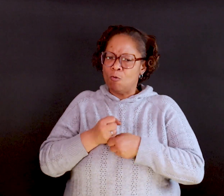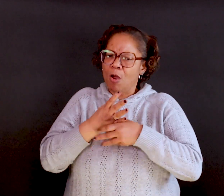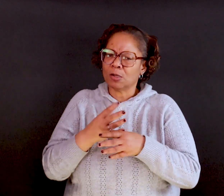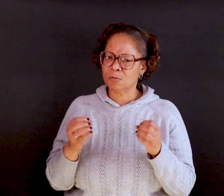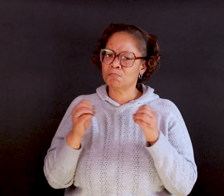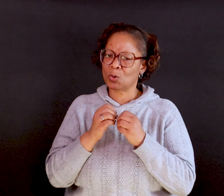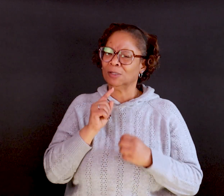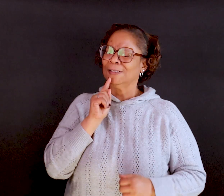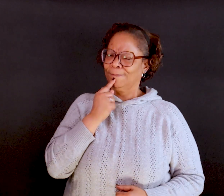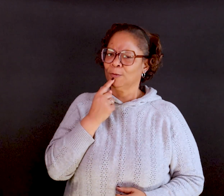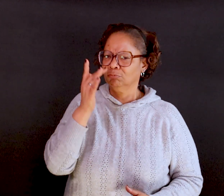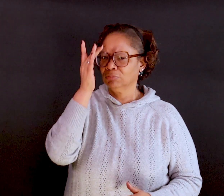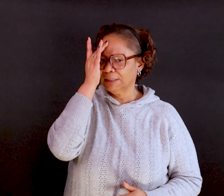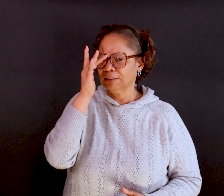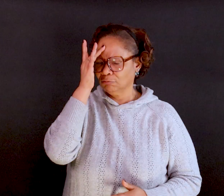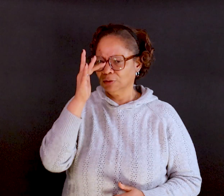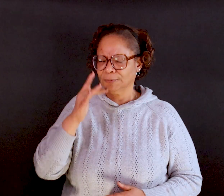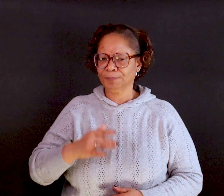It can also cause serious illness,